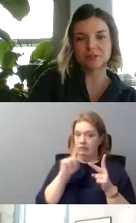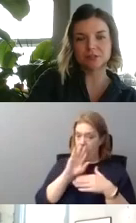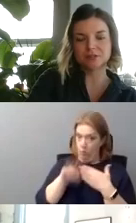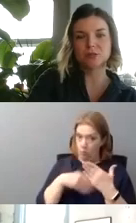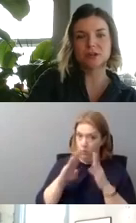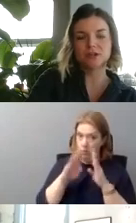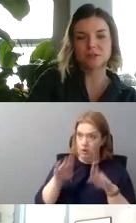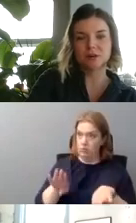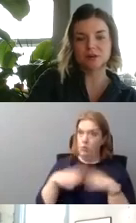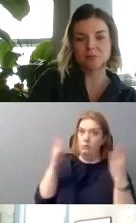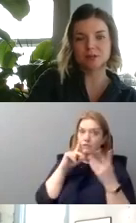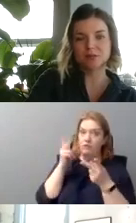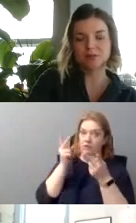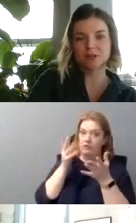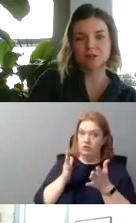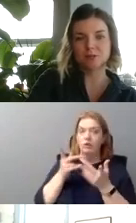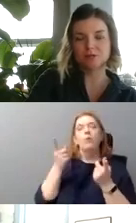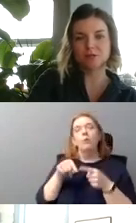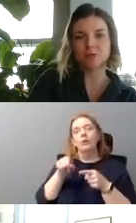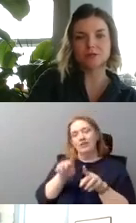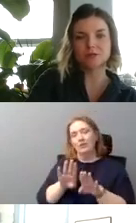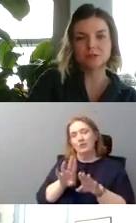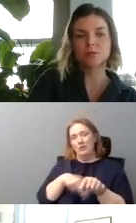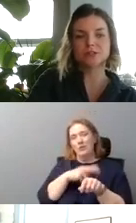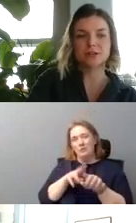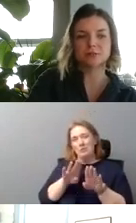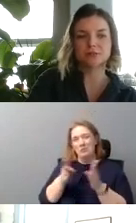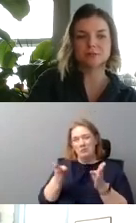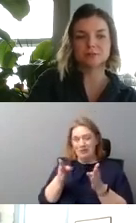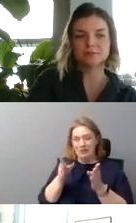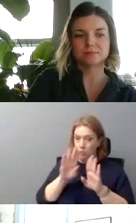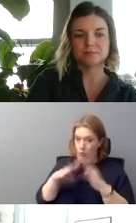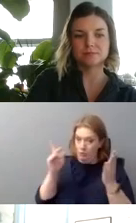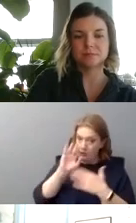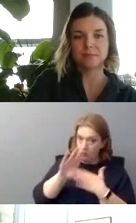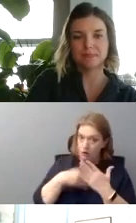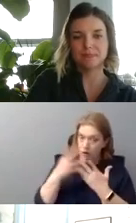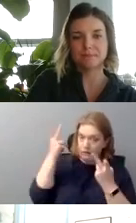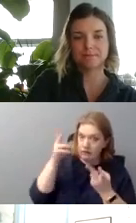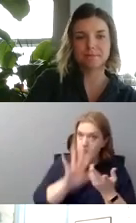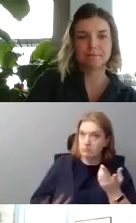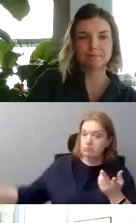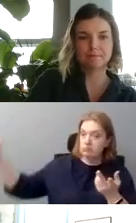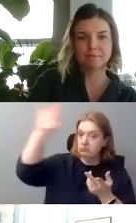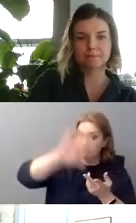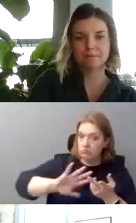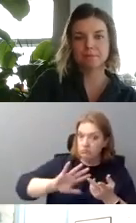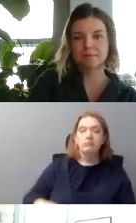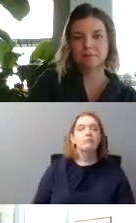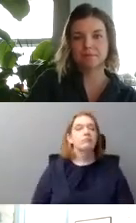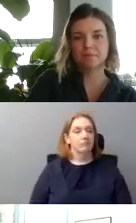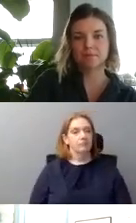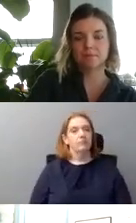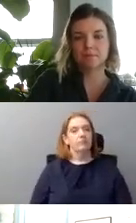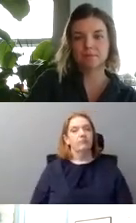visitors when you are open during normal times? S: Yeah, so David actually has a ton of these